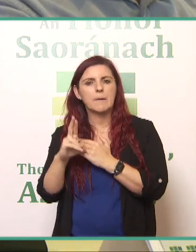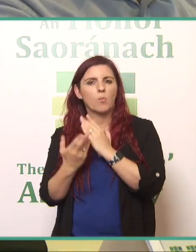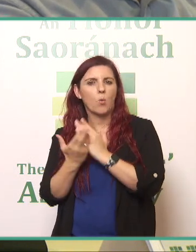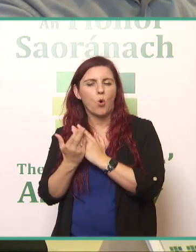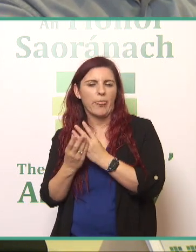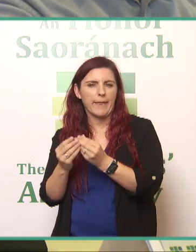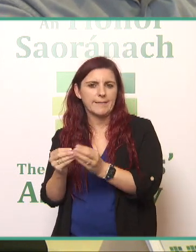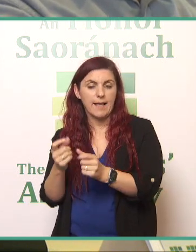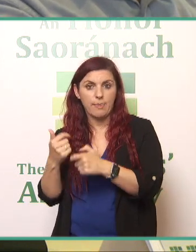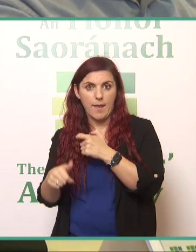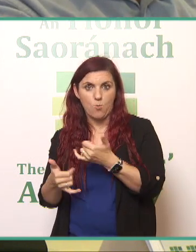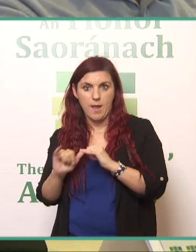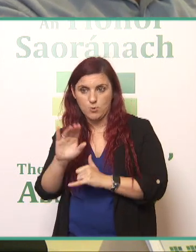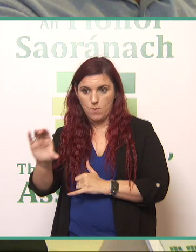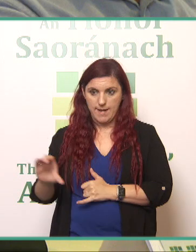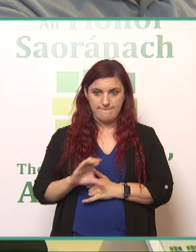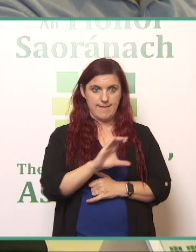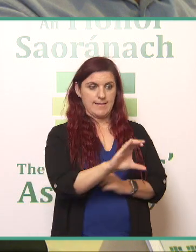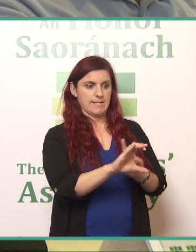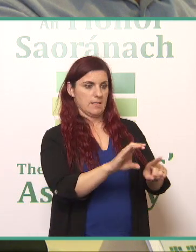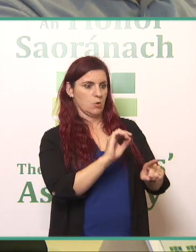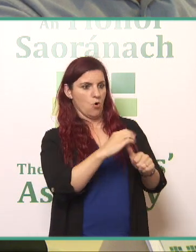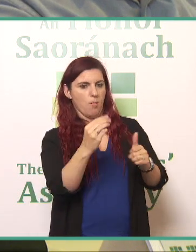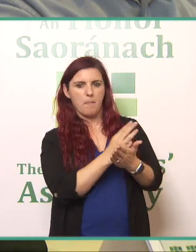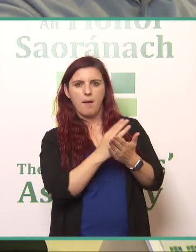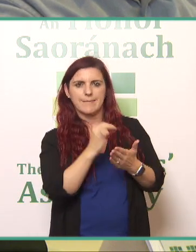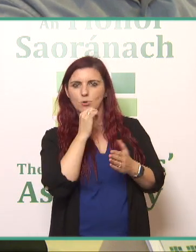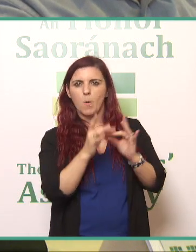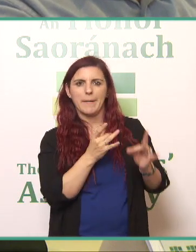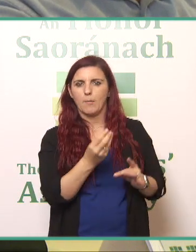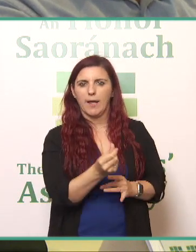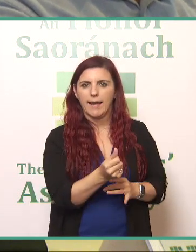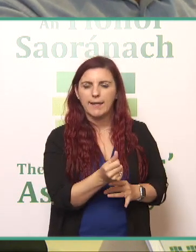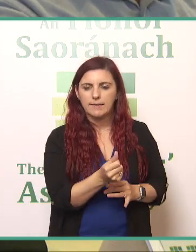able then to reinvest that in other parts of the business in terms